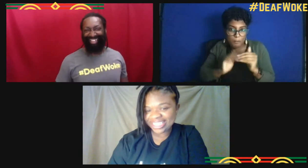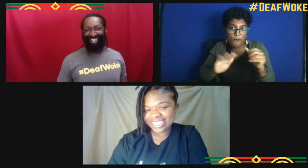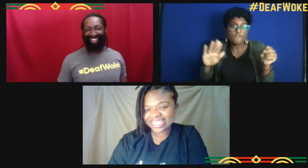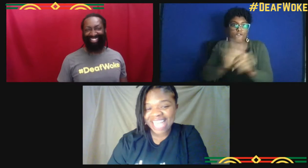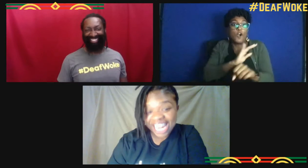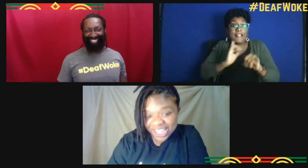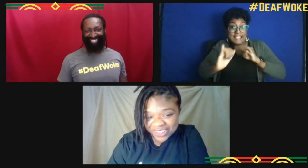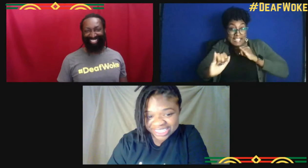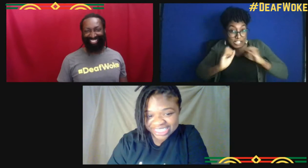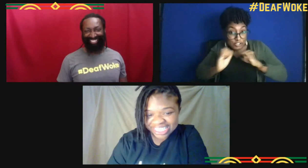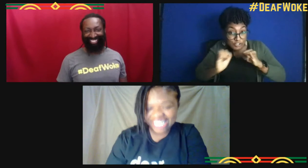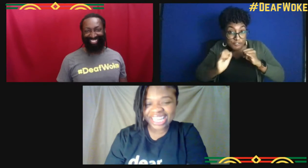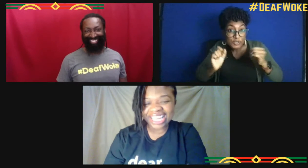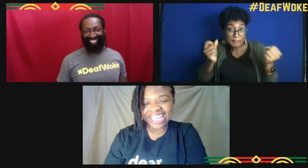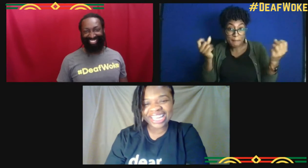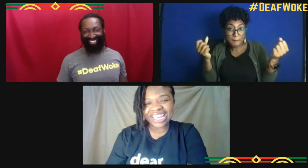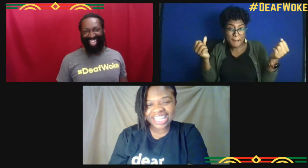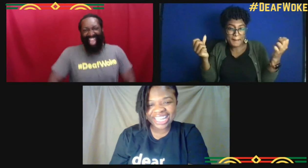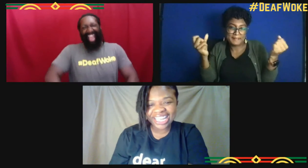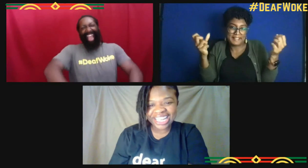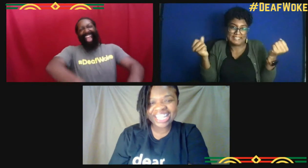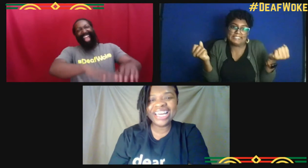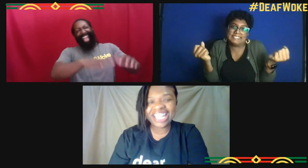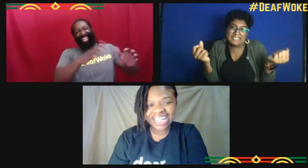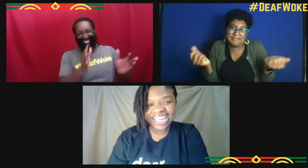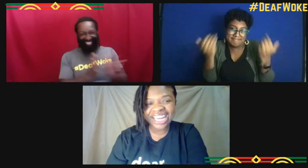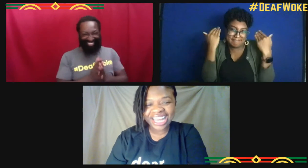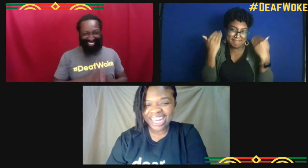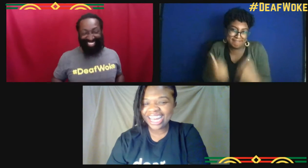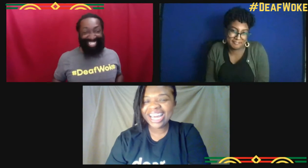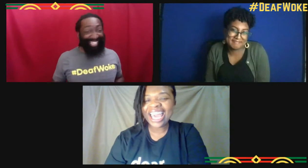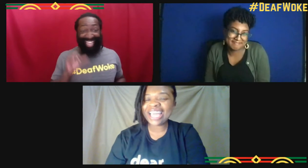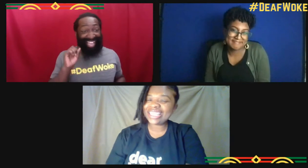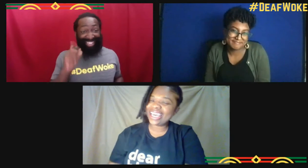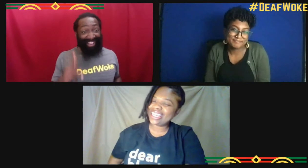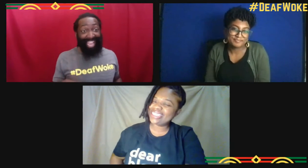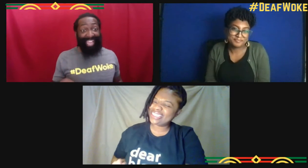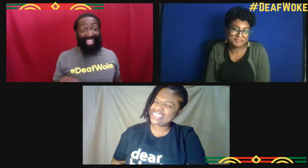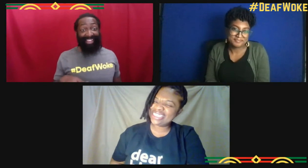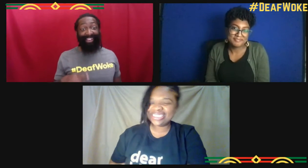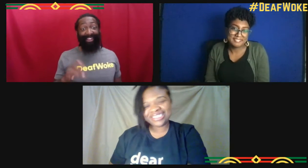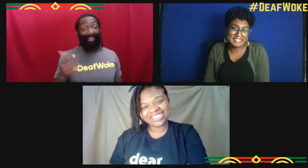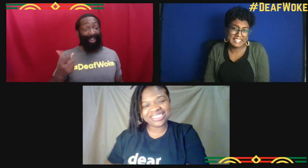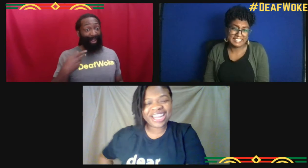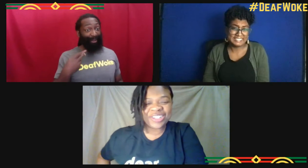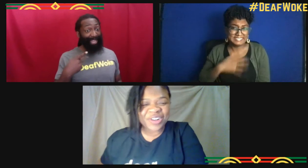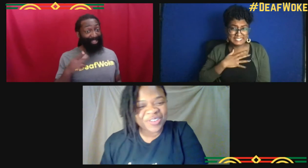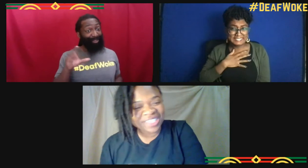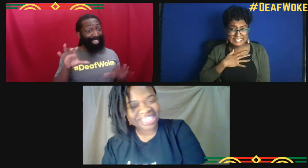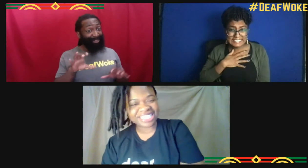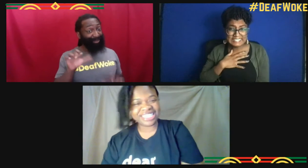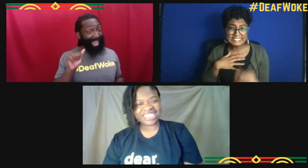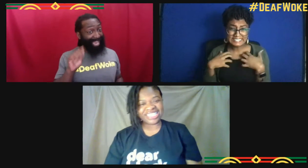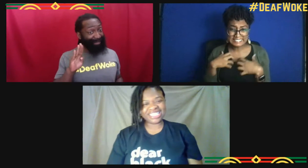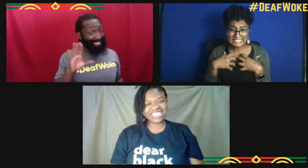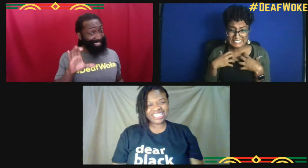in sign language, I was like hmm. That's not bad at all.